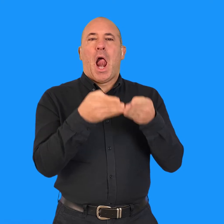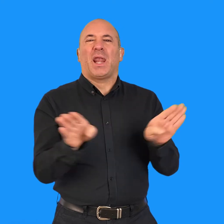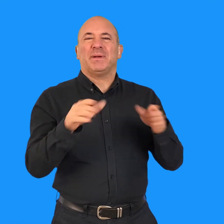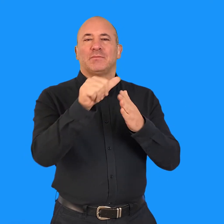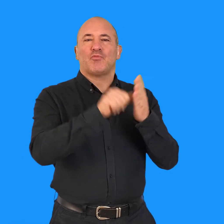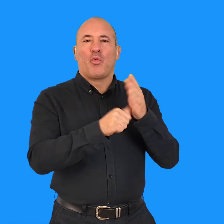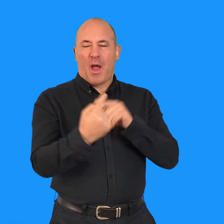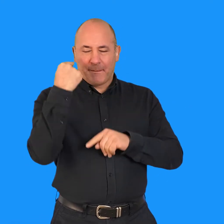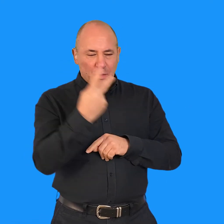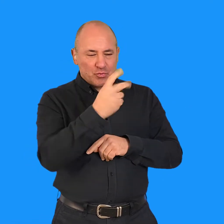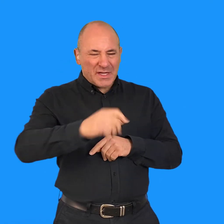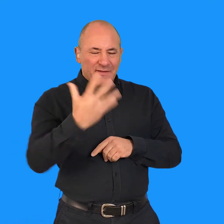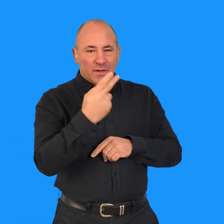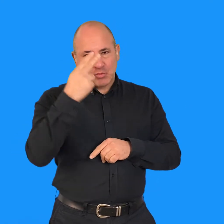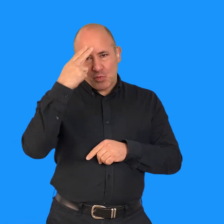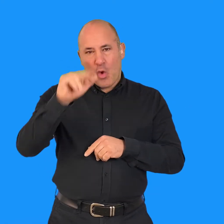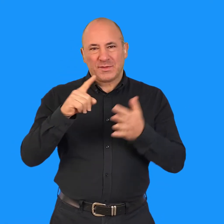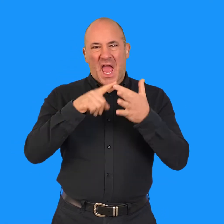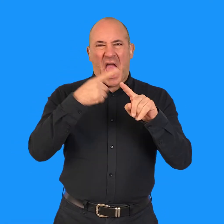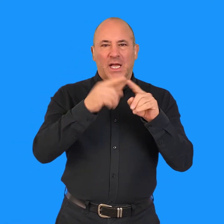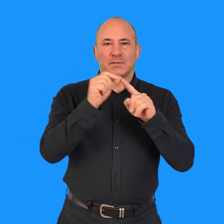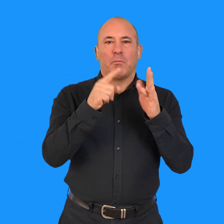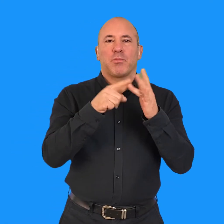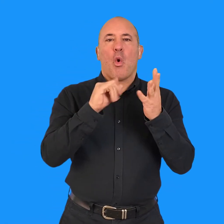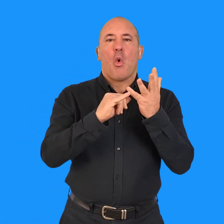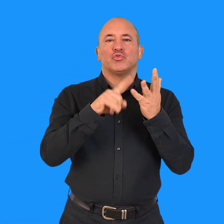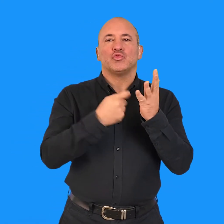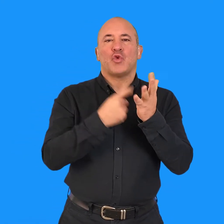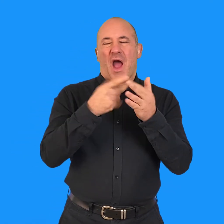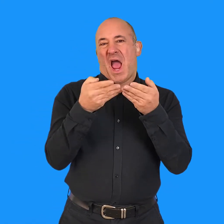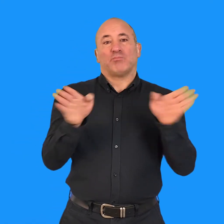as part of the Unlimited program in 2015 called Exposure.